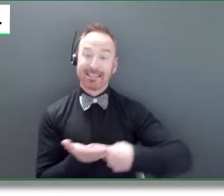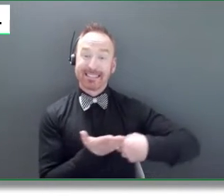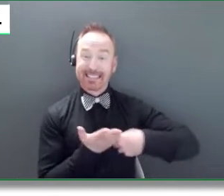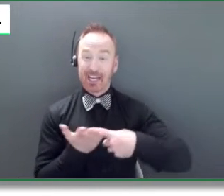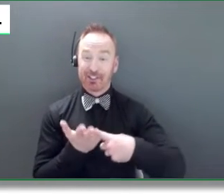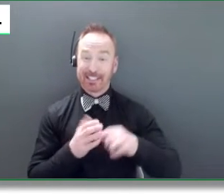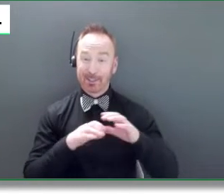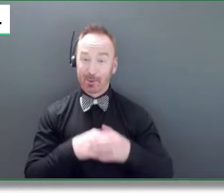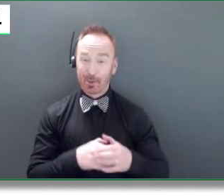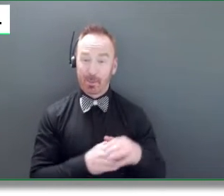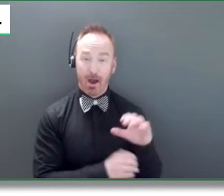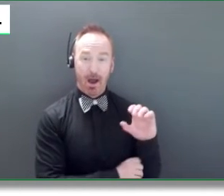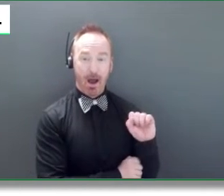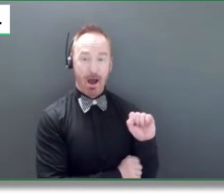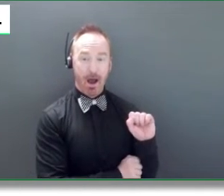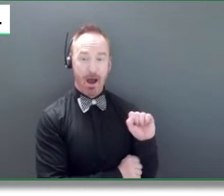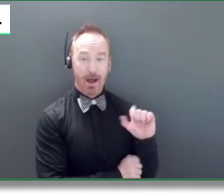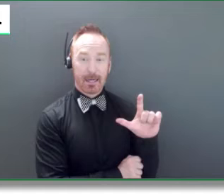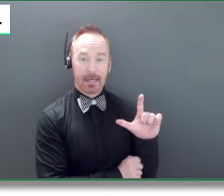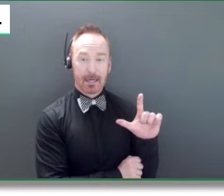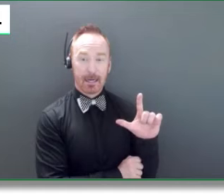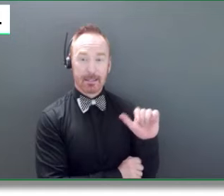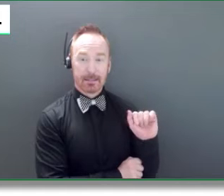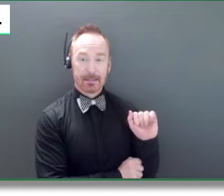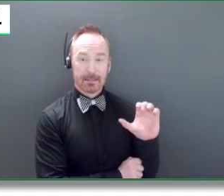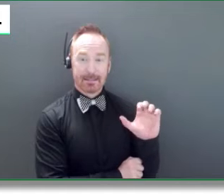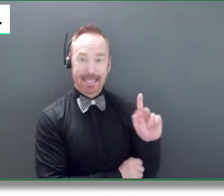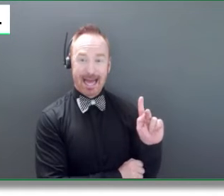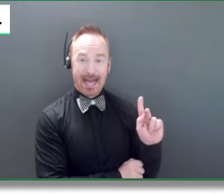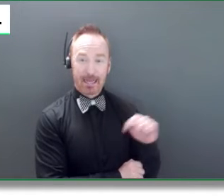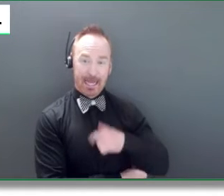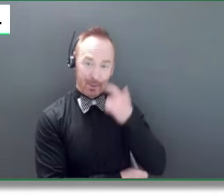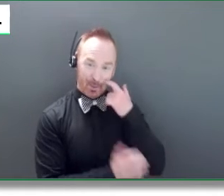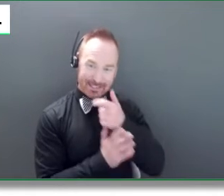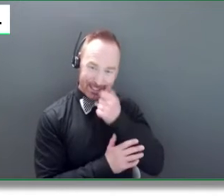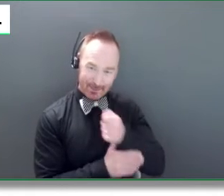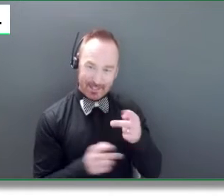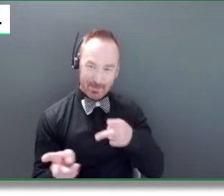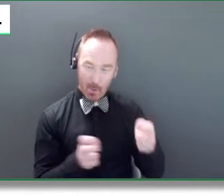already some interesting posts happening there. Craig posted from BC parks about